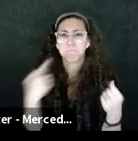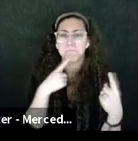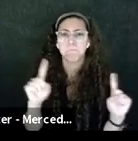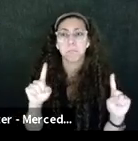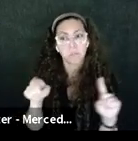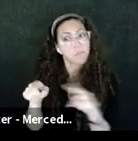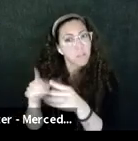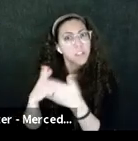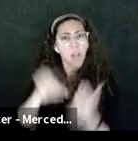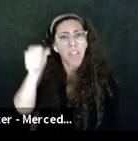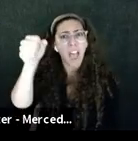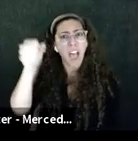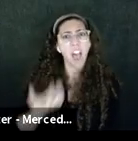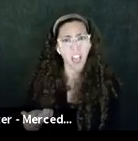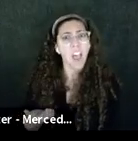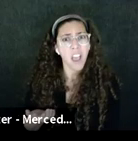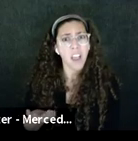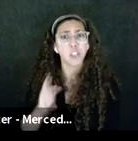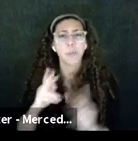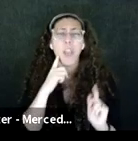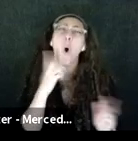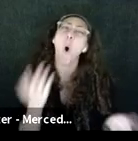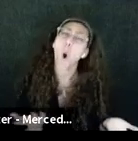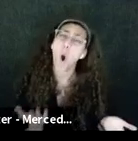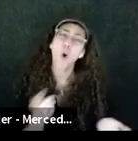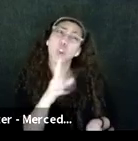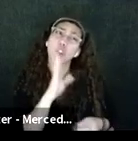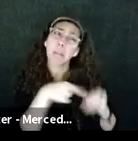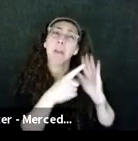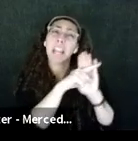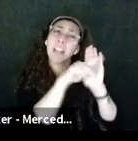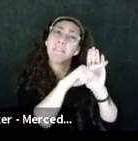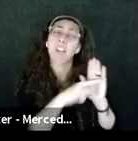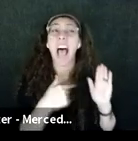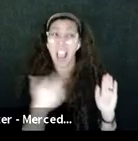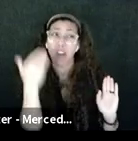Jason Williams: So oftentimes people are like, Oh, well, you're talking about all this bad stuff, but I know someone who was very successful.